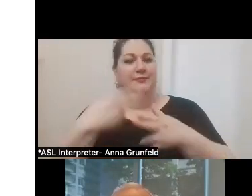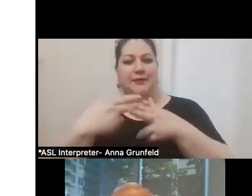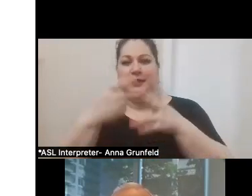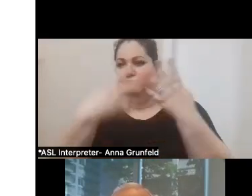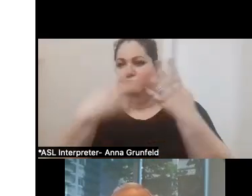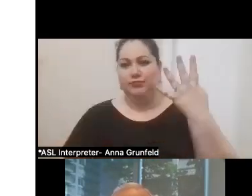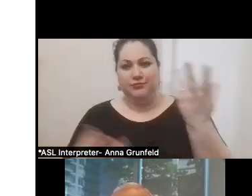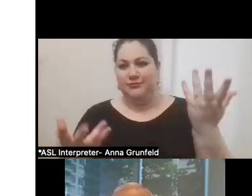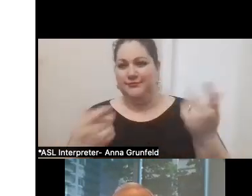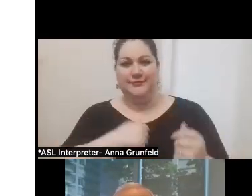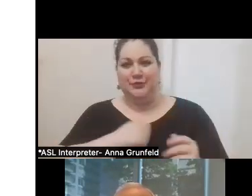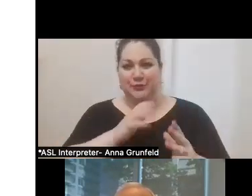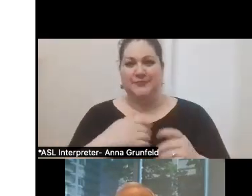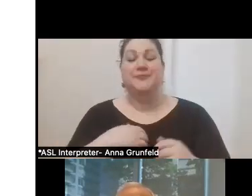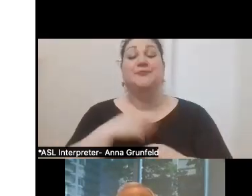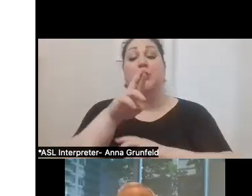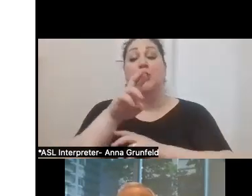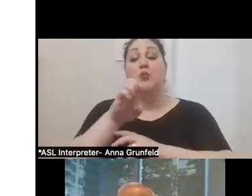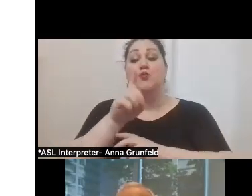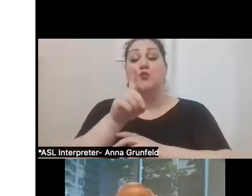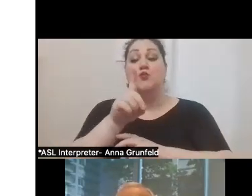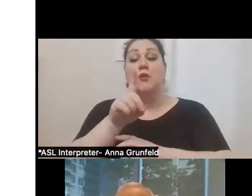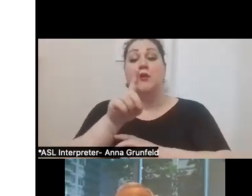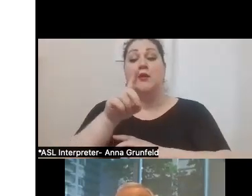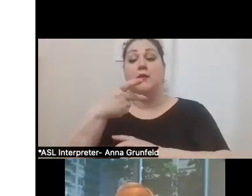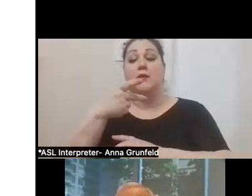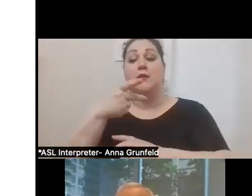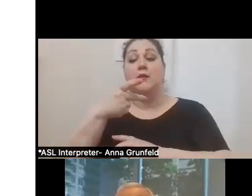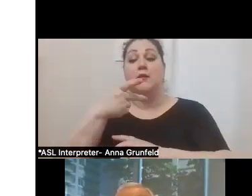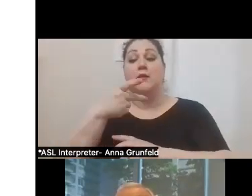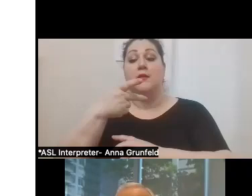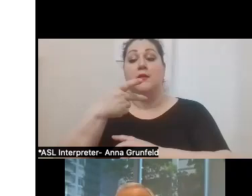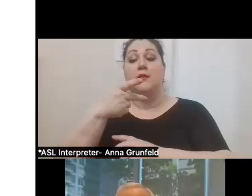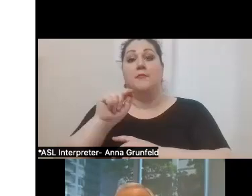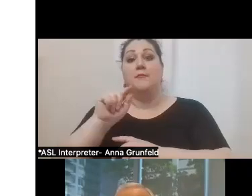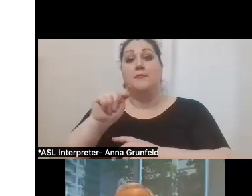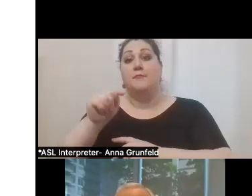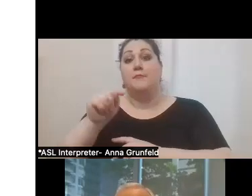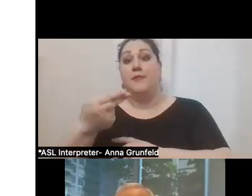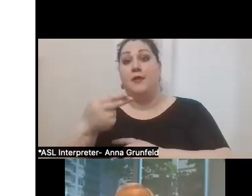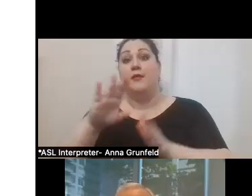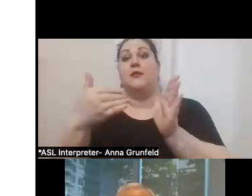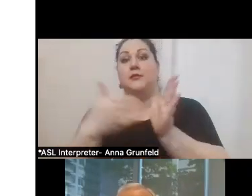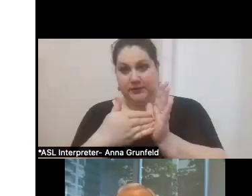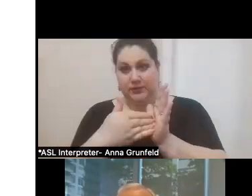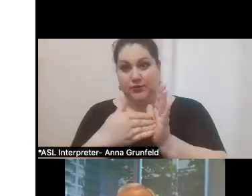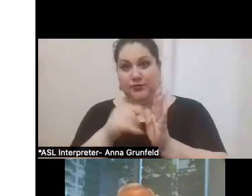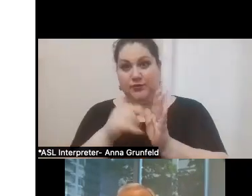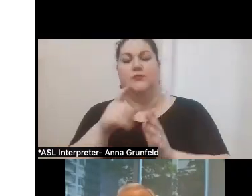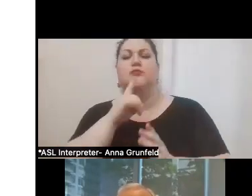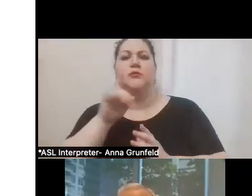at the Red Path Center for their valuable contributions to this presentation. Next.